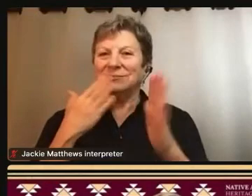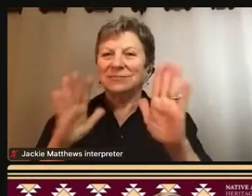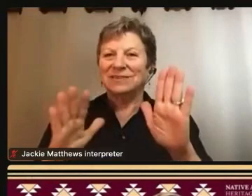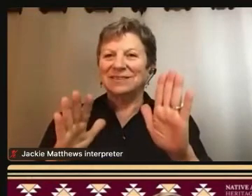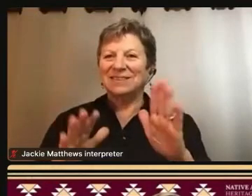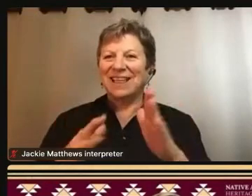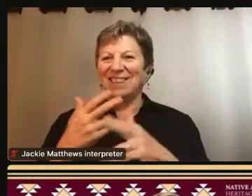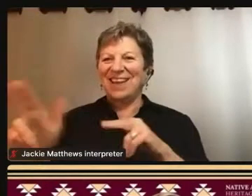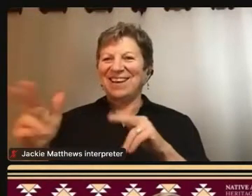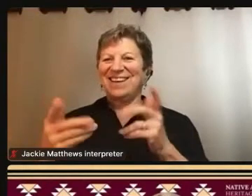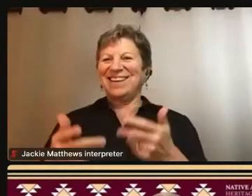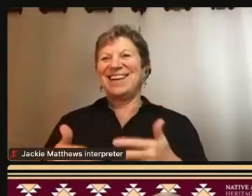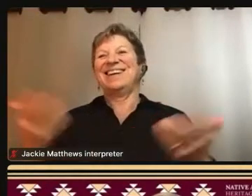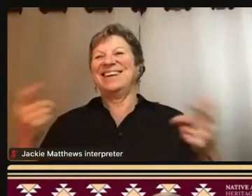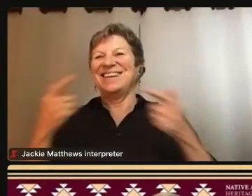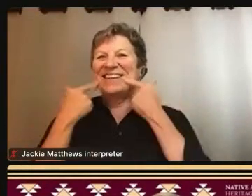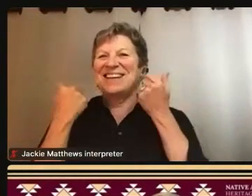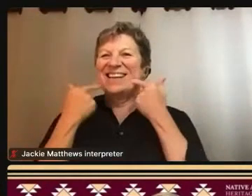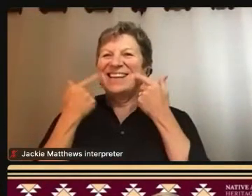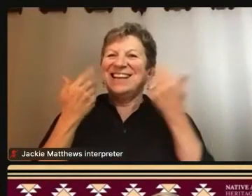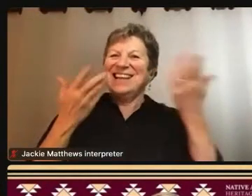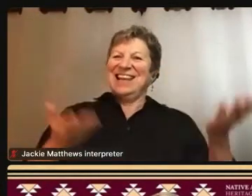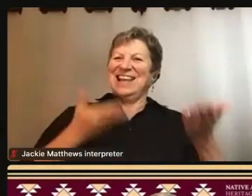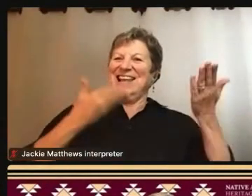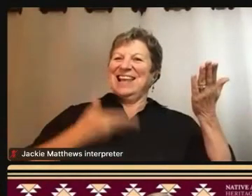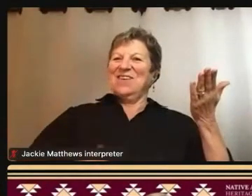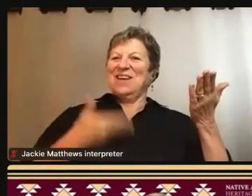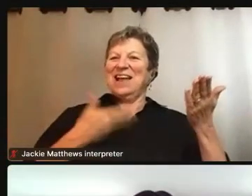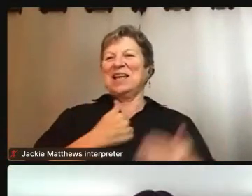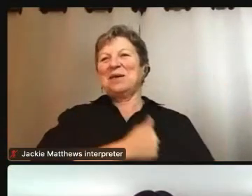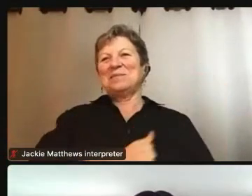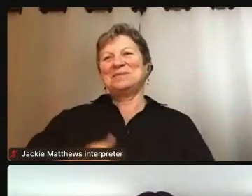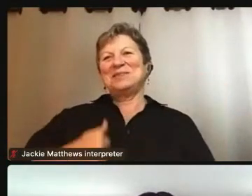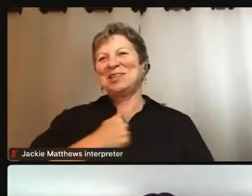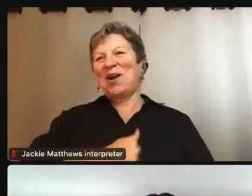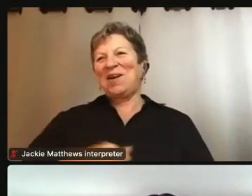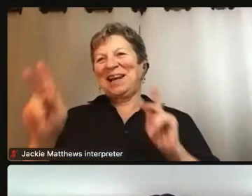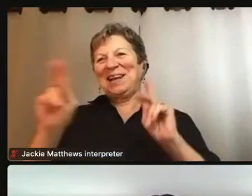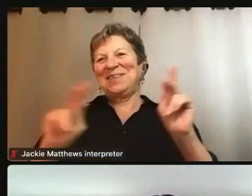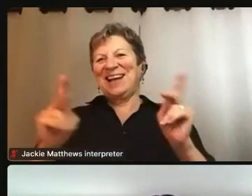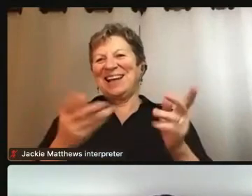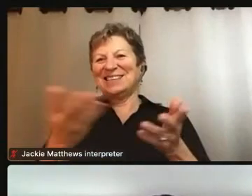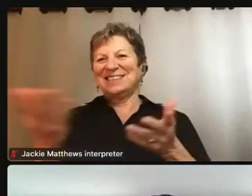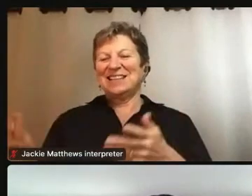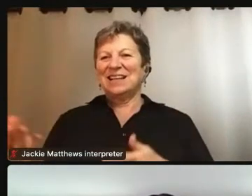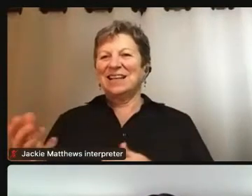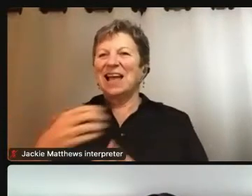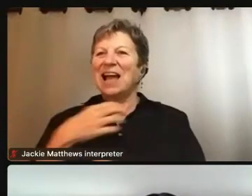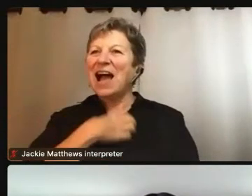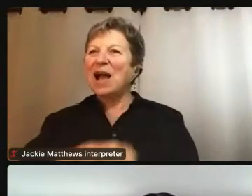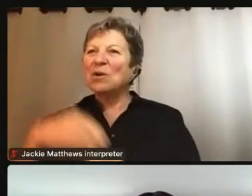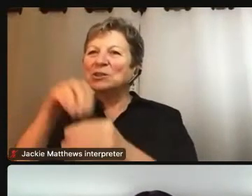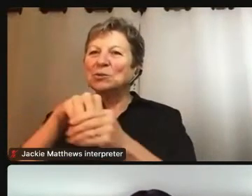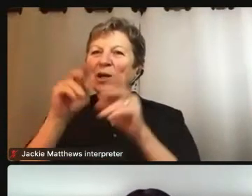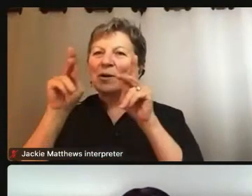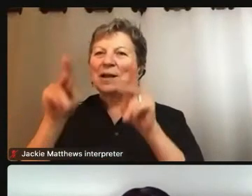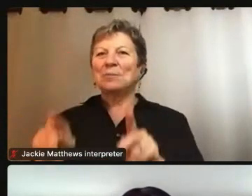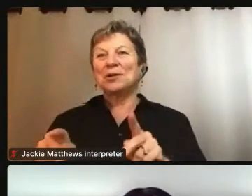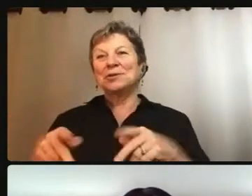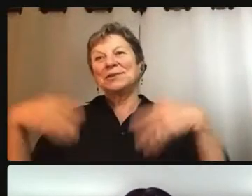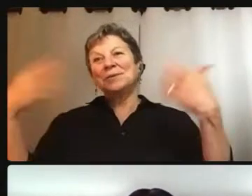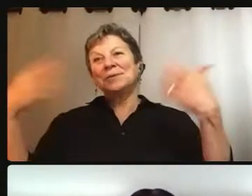OH , LON, I GOT WHAT WE SAW YOU